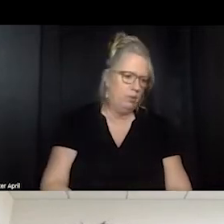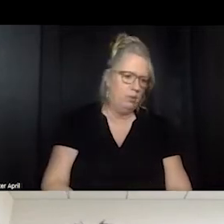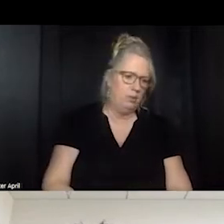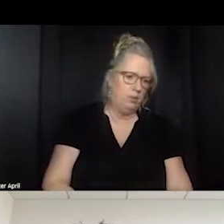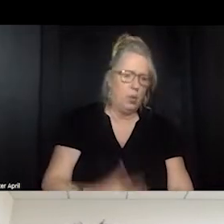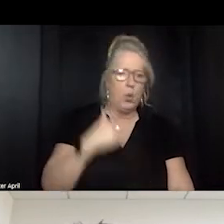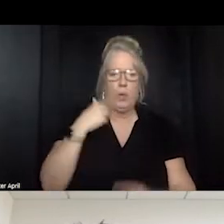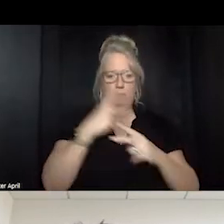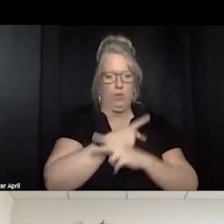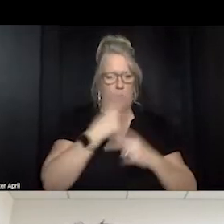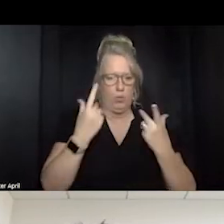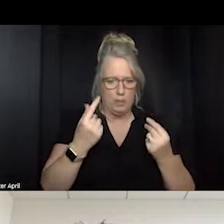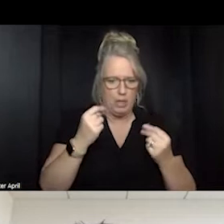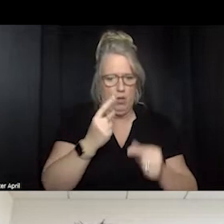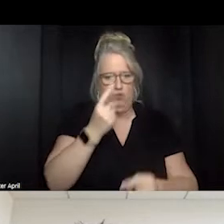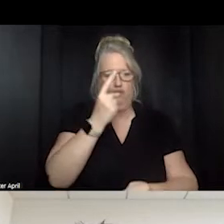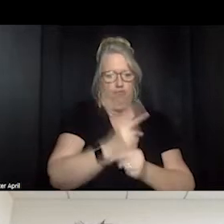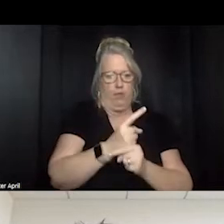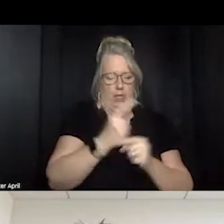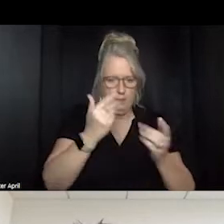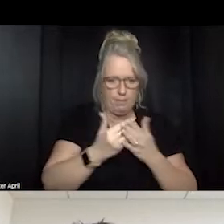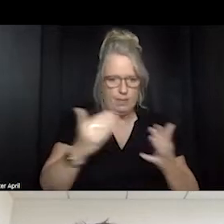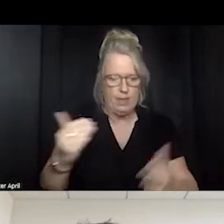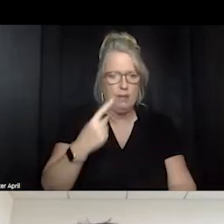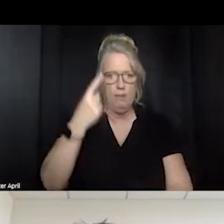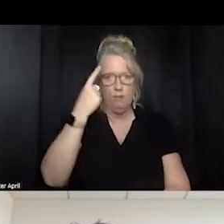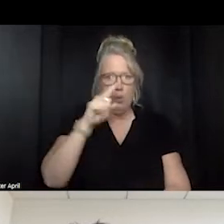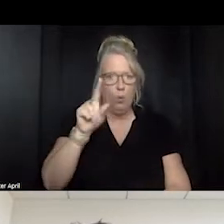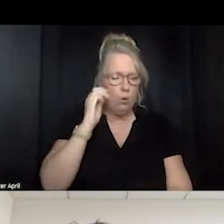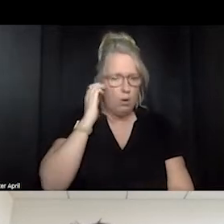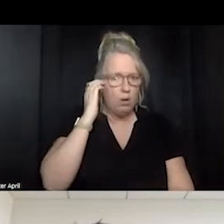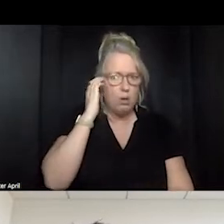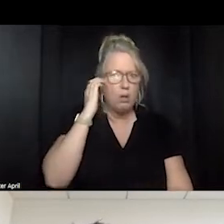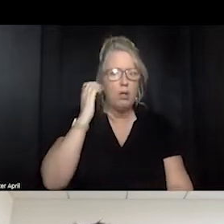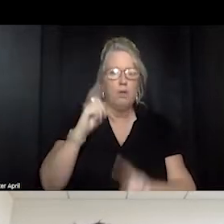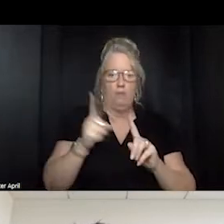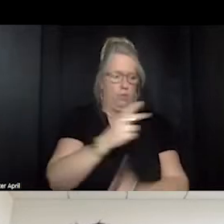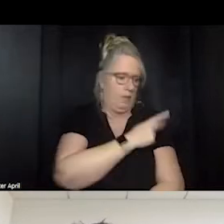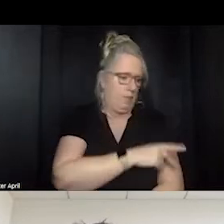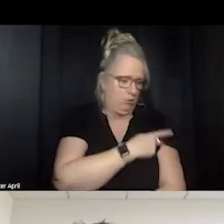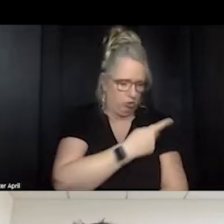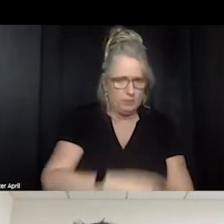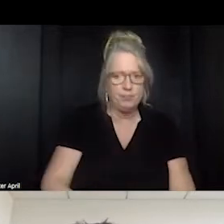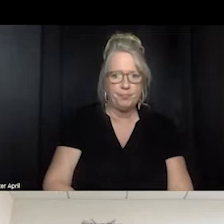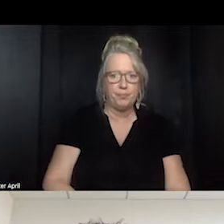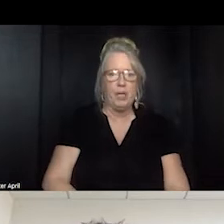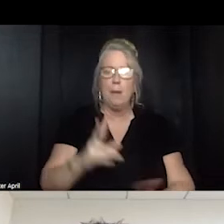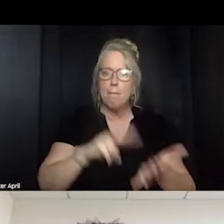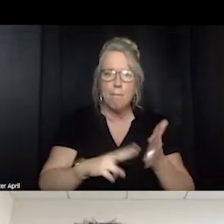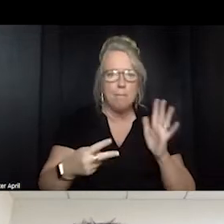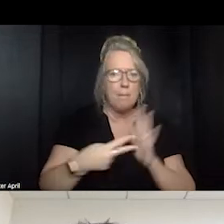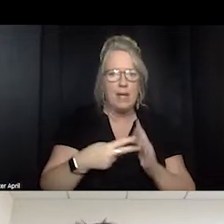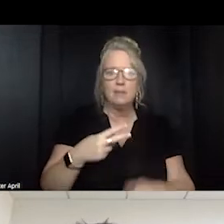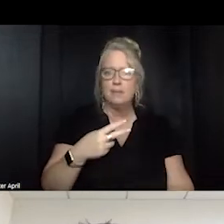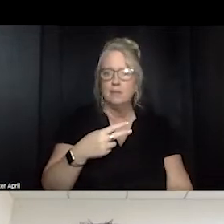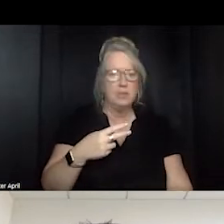TO BE BUILT UPON DOING THE RIGHT THING FOR FOR THE PATIENT. NOT NECESSARILY DOING AS MANY